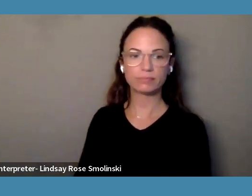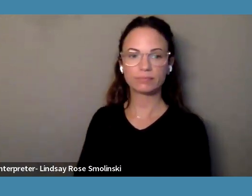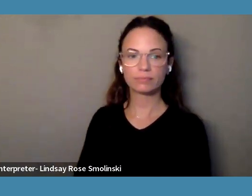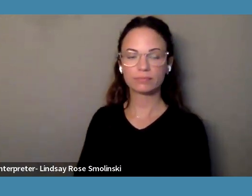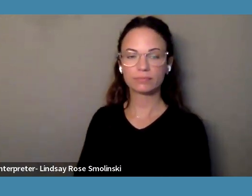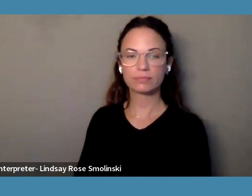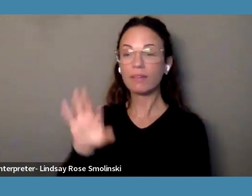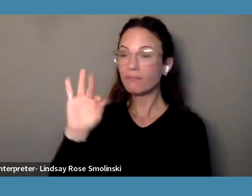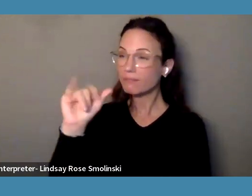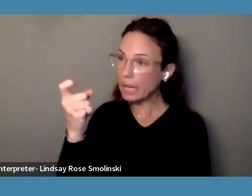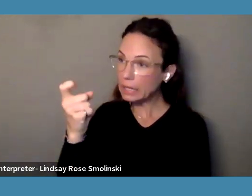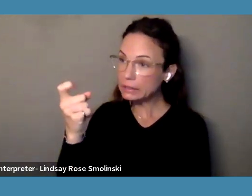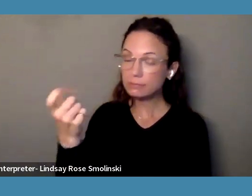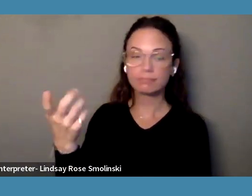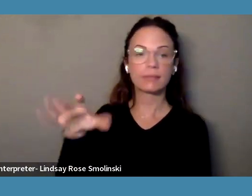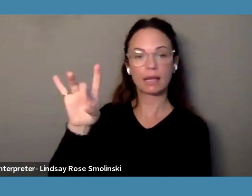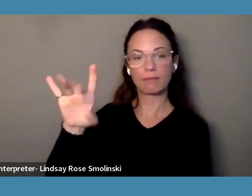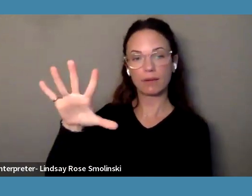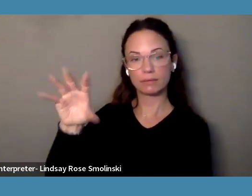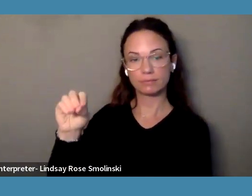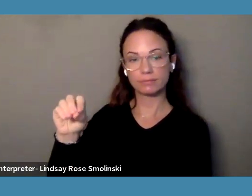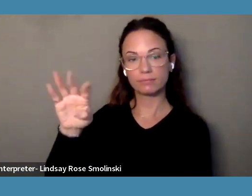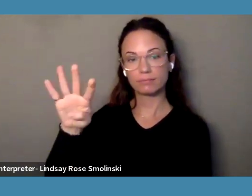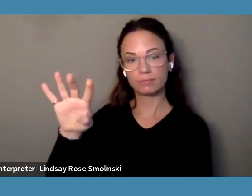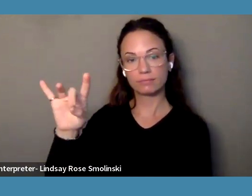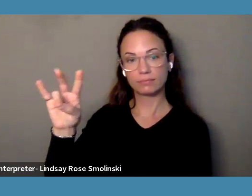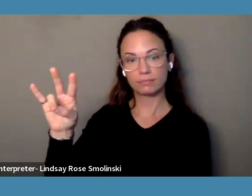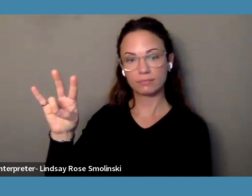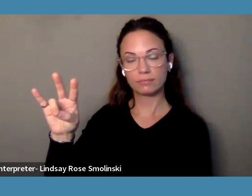The fax number is (850) 487-0662